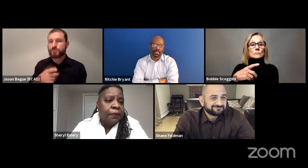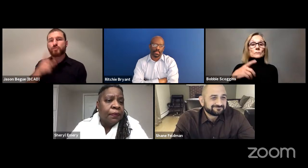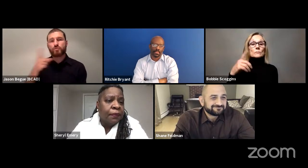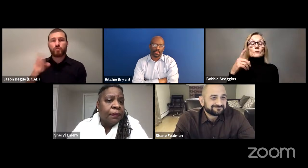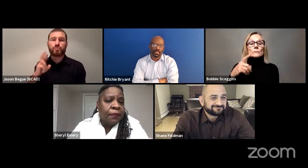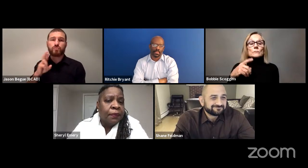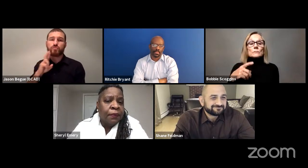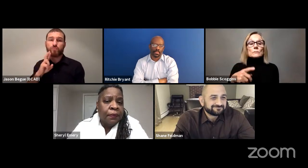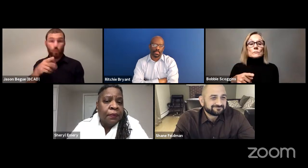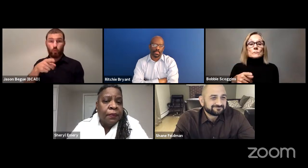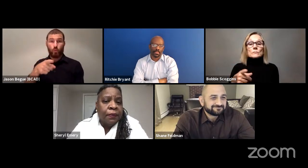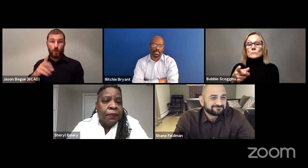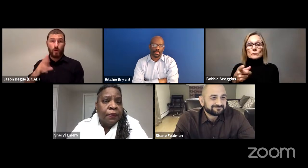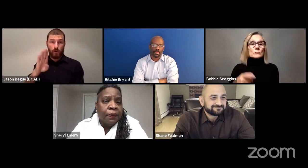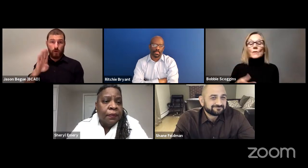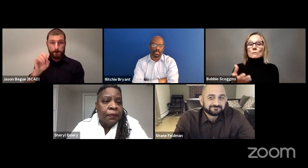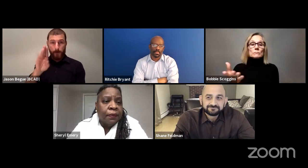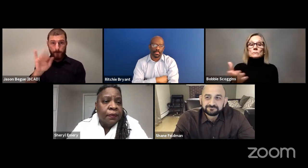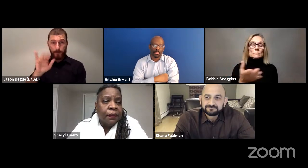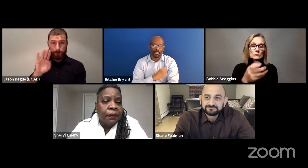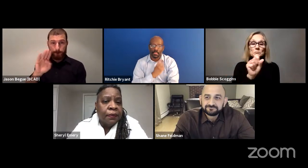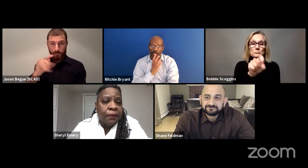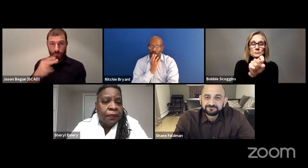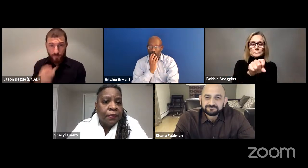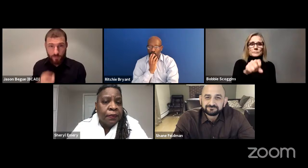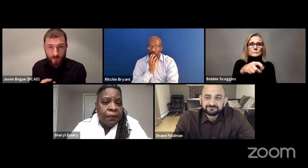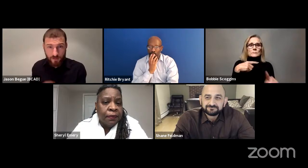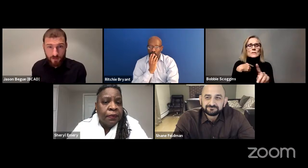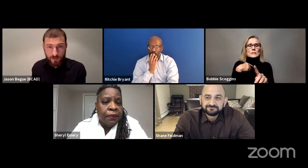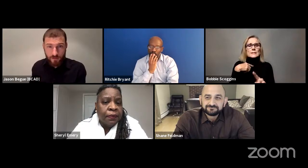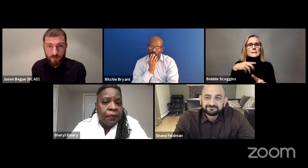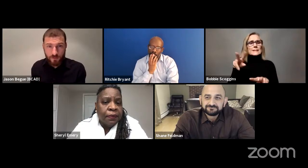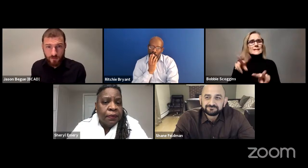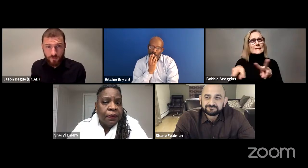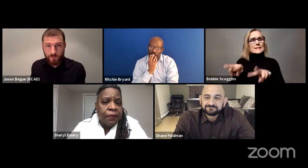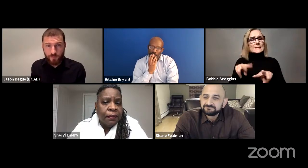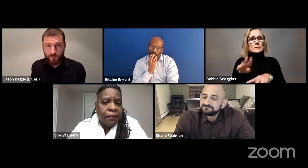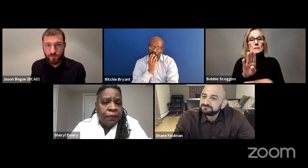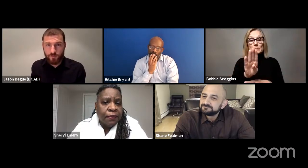Okay, that make sense. Bobbie, did you want to go?